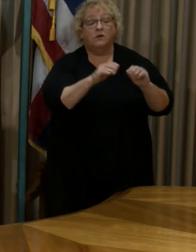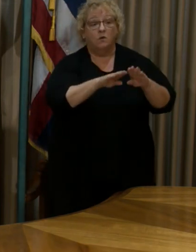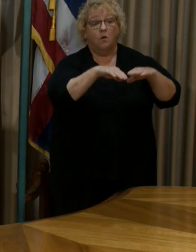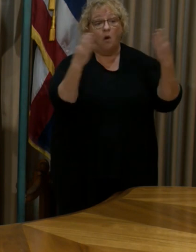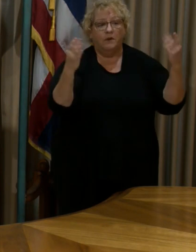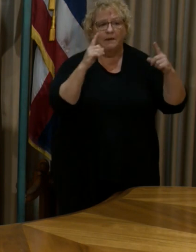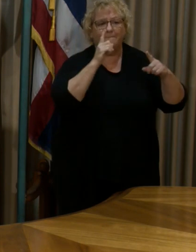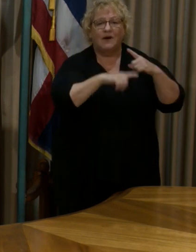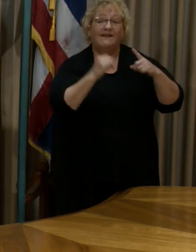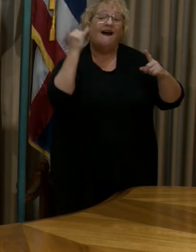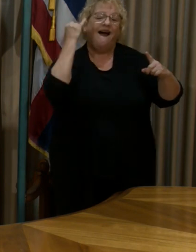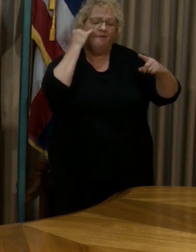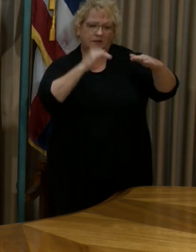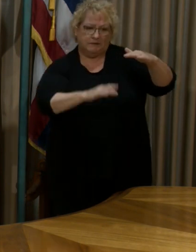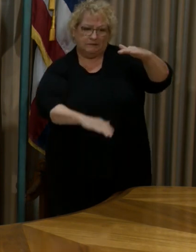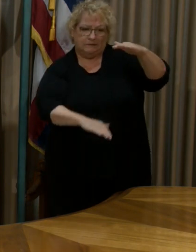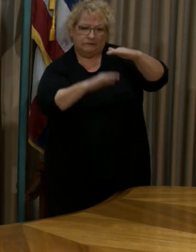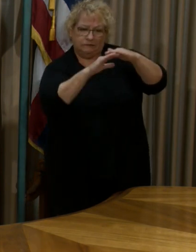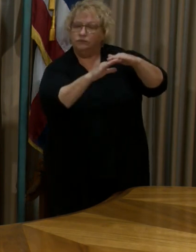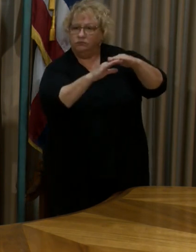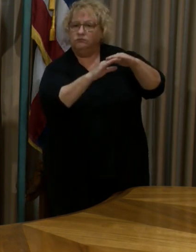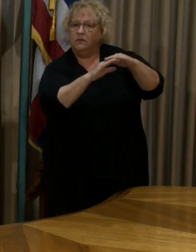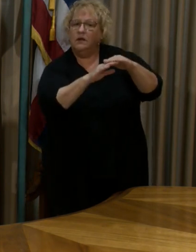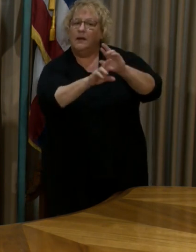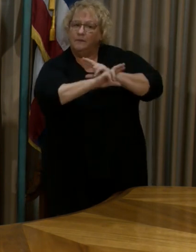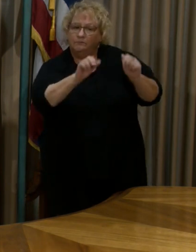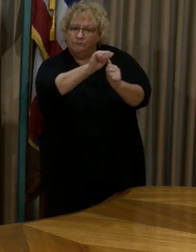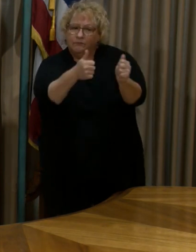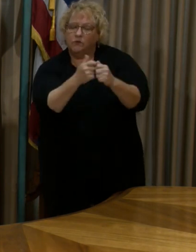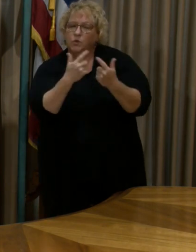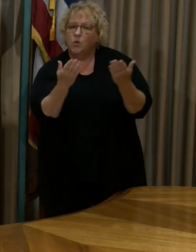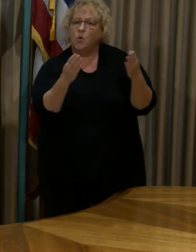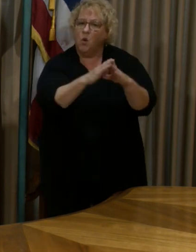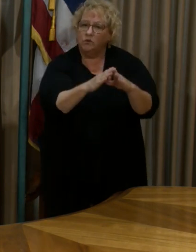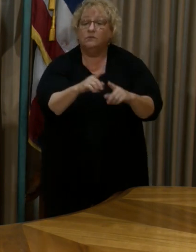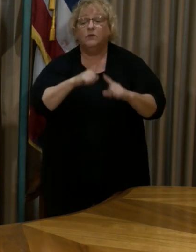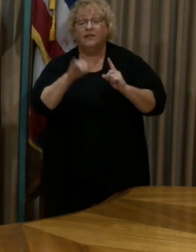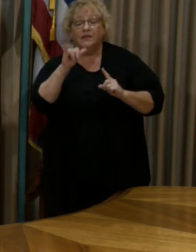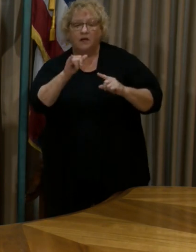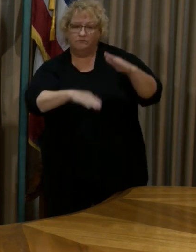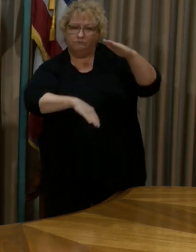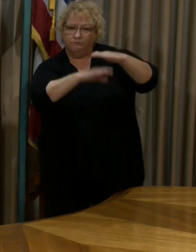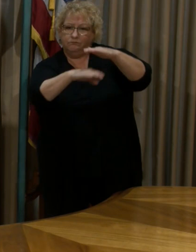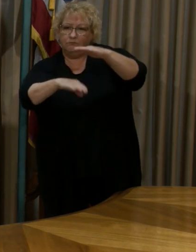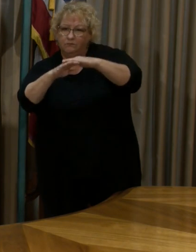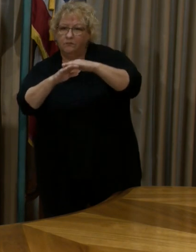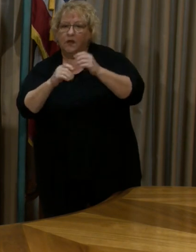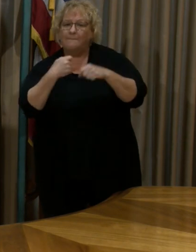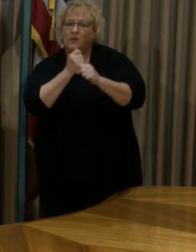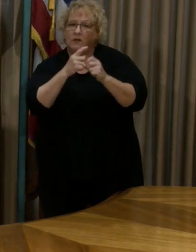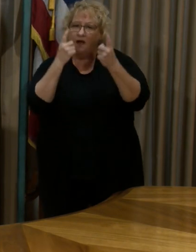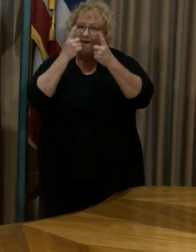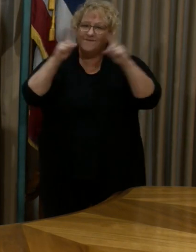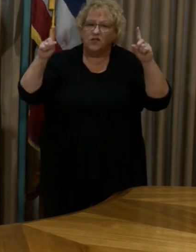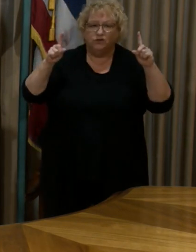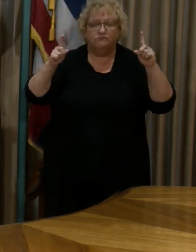GUIDELINES ASSIST SCHOOLS AND PREPARING TO RESPOND TO CUT SPECIFIC RECOMMENDATIONS AND